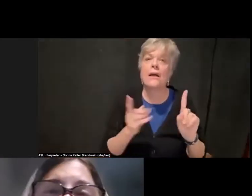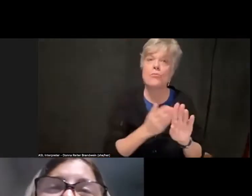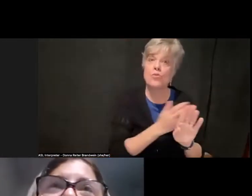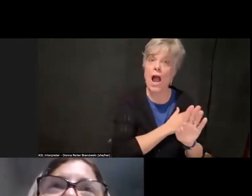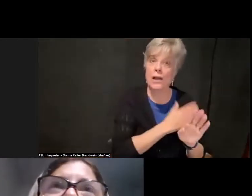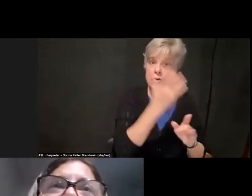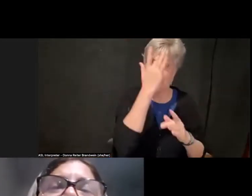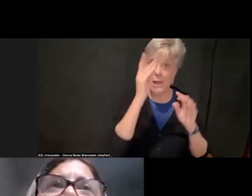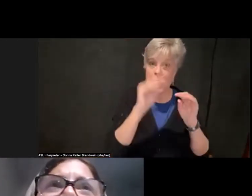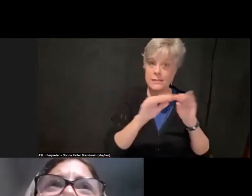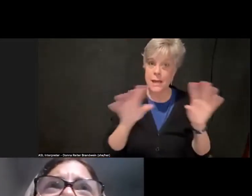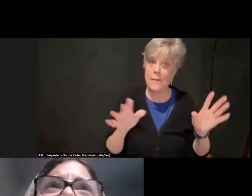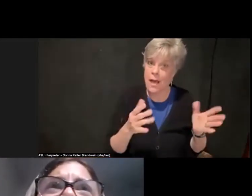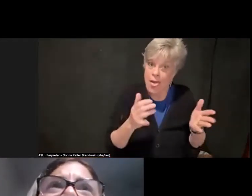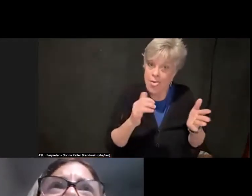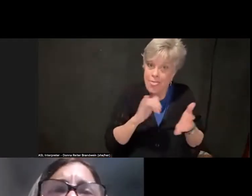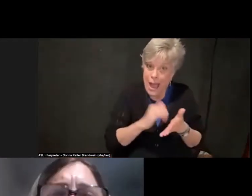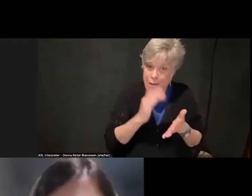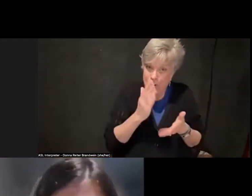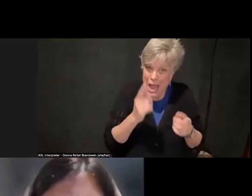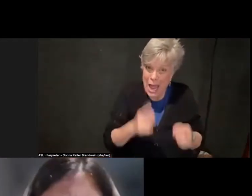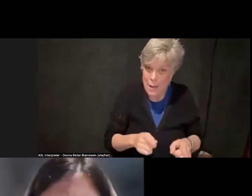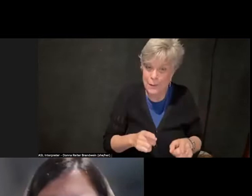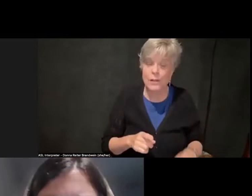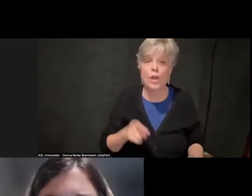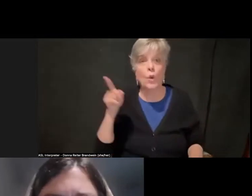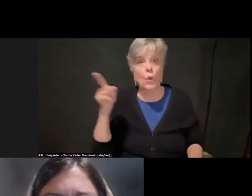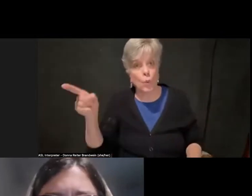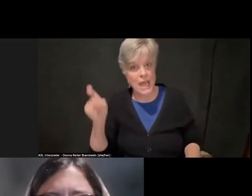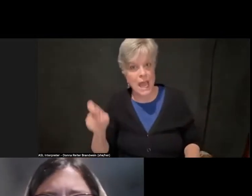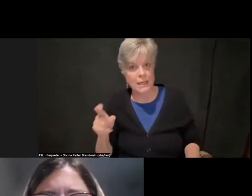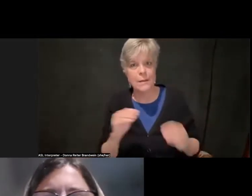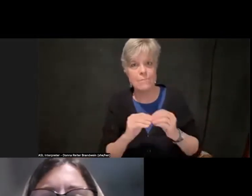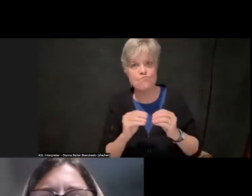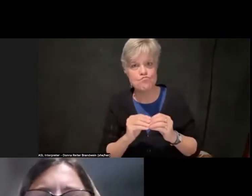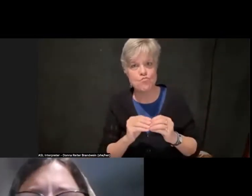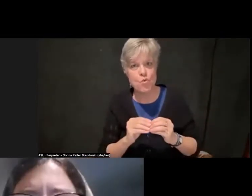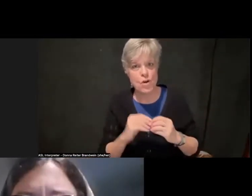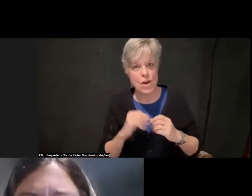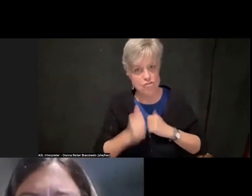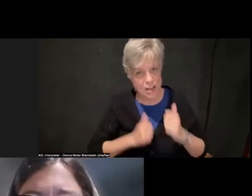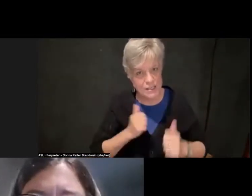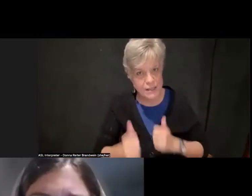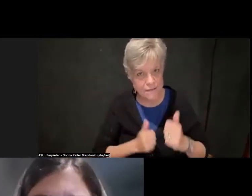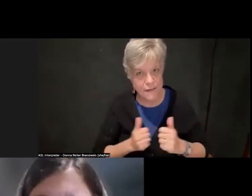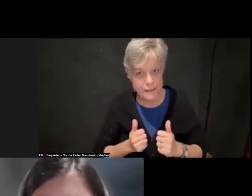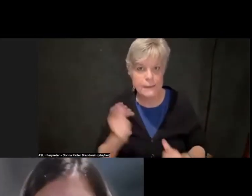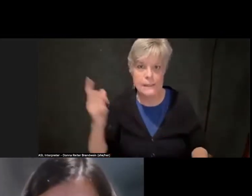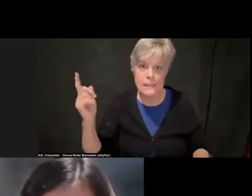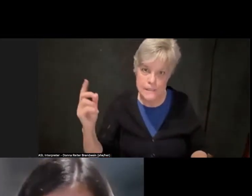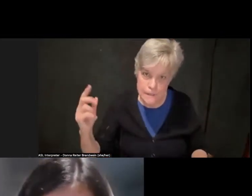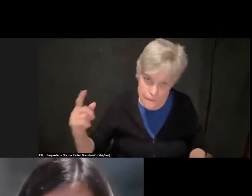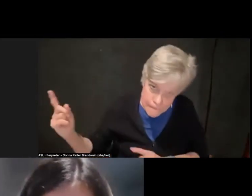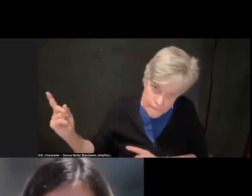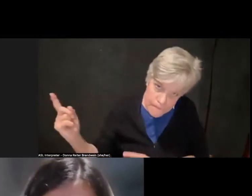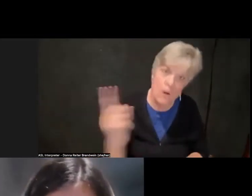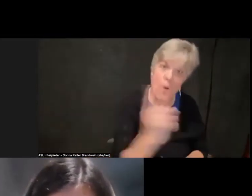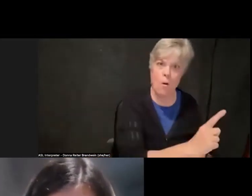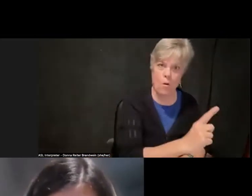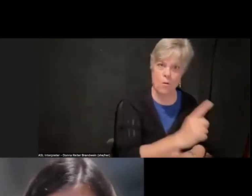And for that, we had to be a lot more pushy in getting those collaborations because of this hidden gem aspect.